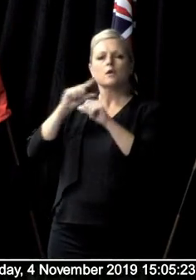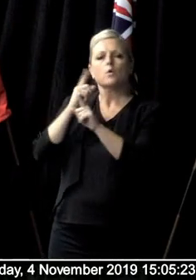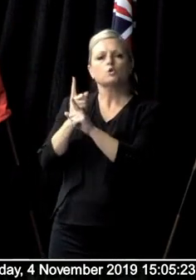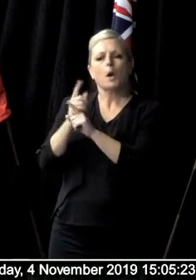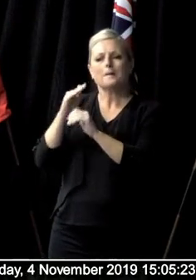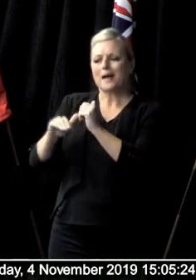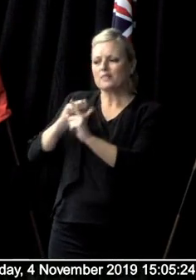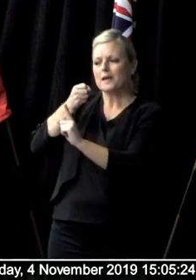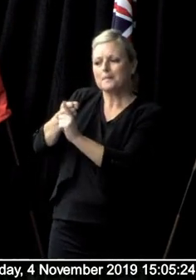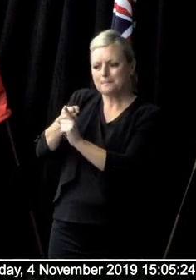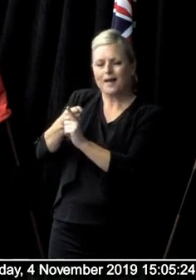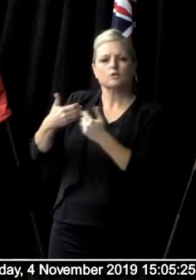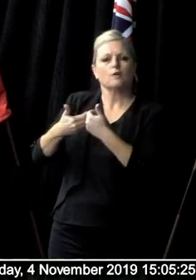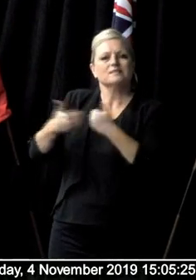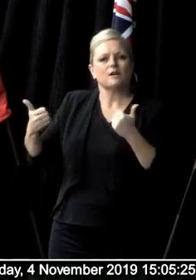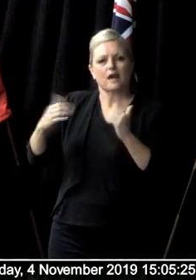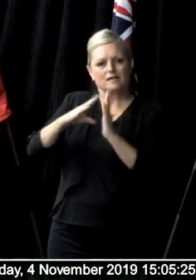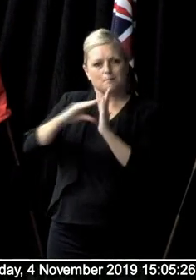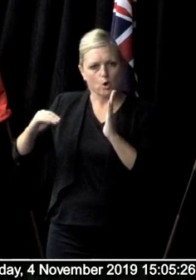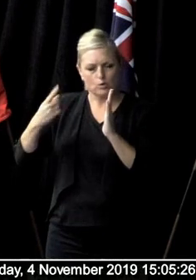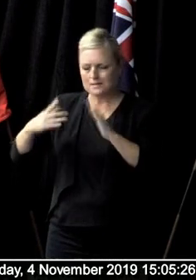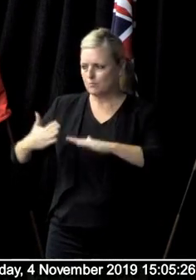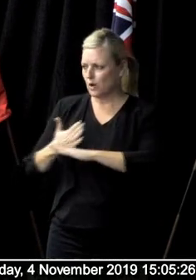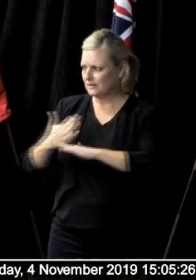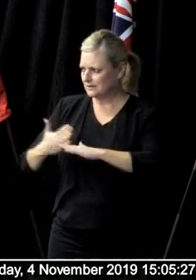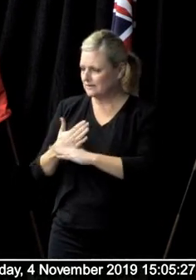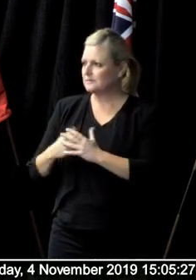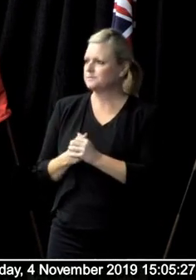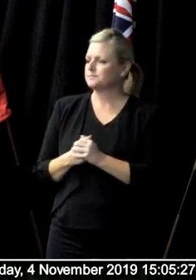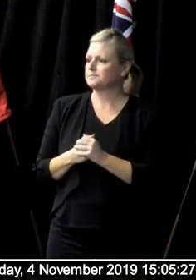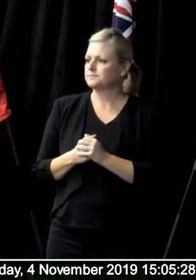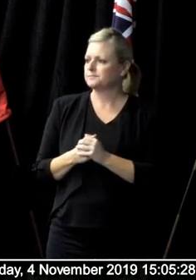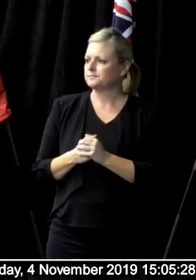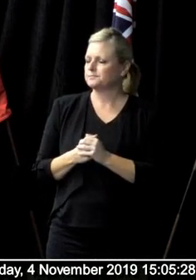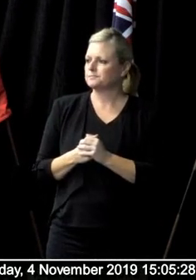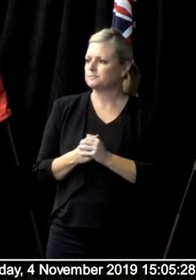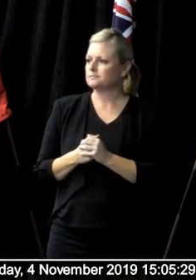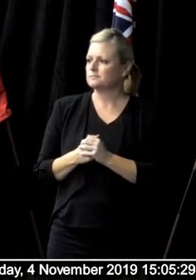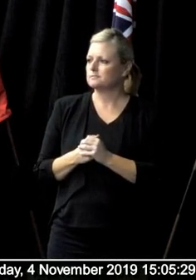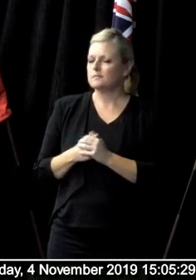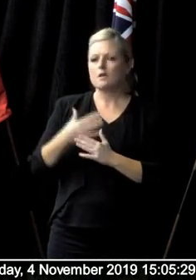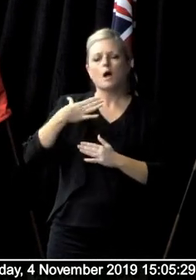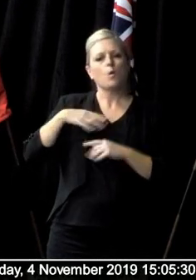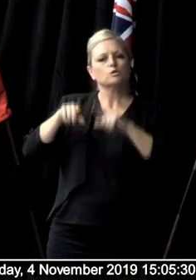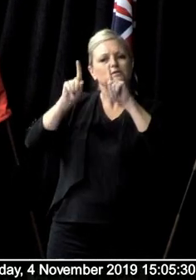practices. And just to start with your observation that: